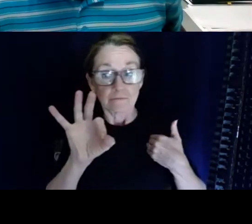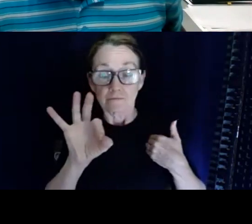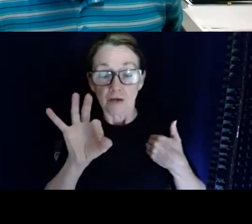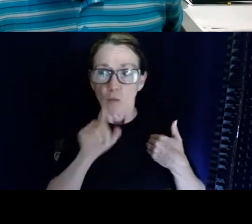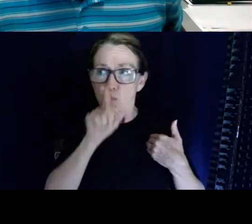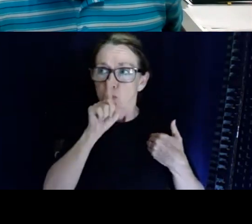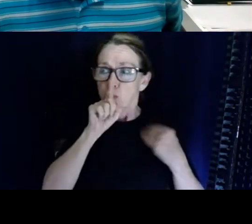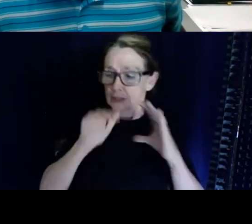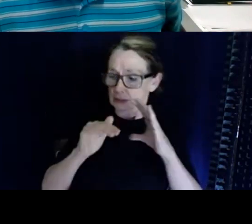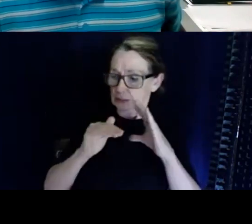I GOT AN E-MAIL THIS MORNING -- YESTERDAY, MAYBE, FROM THE COMMISSION, WITH THE AGENDA FOR TODAY AND THE MEETING MINUTES FROM JULY 9TH.